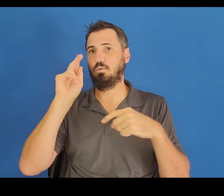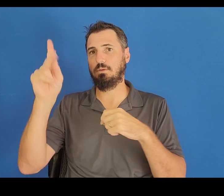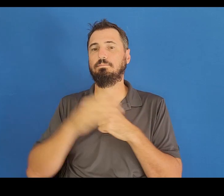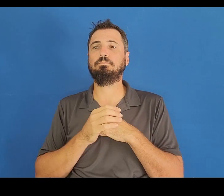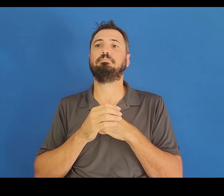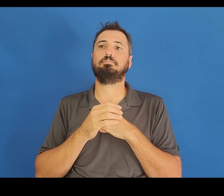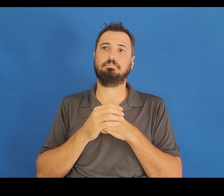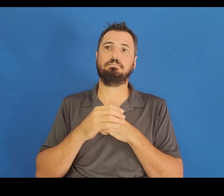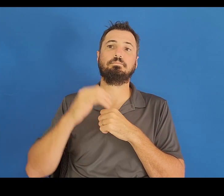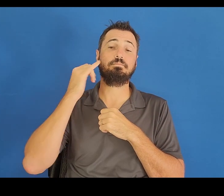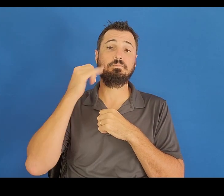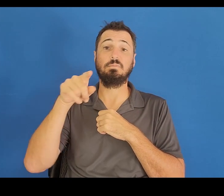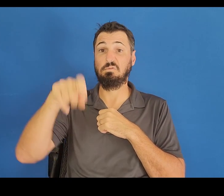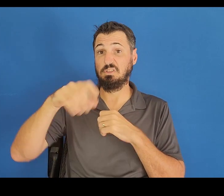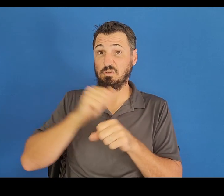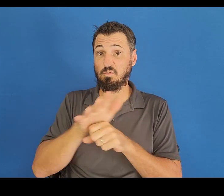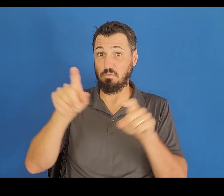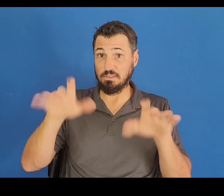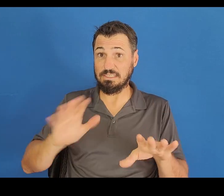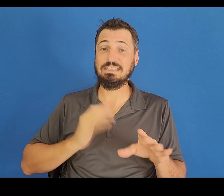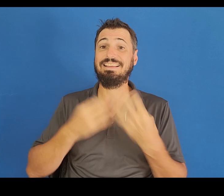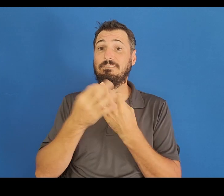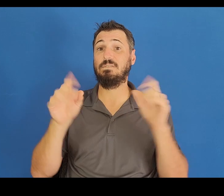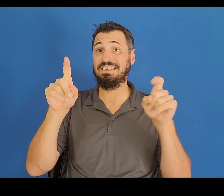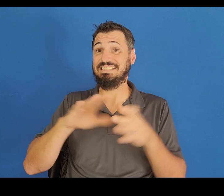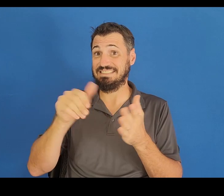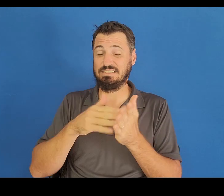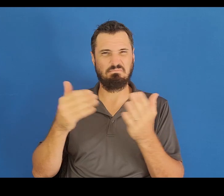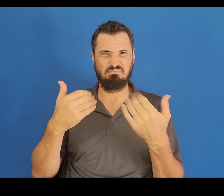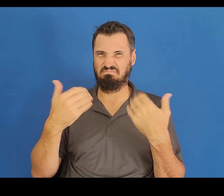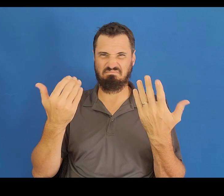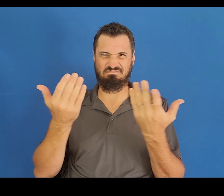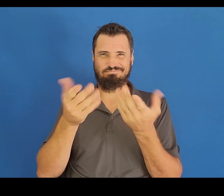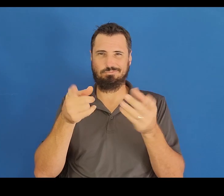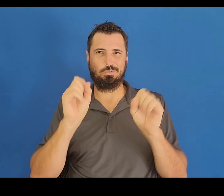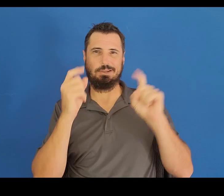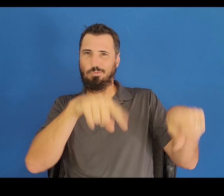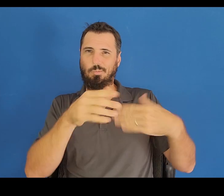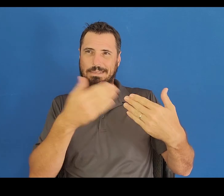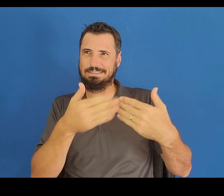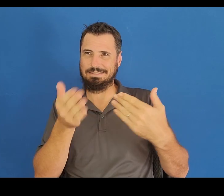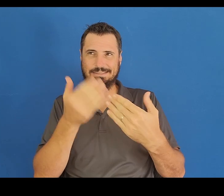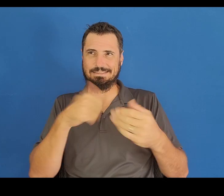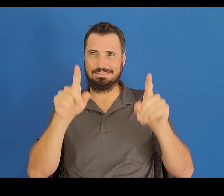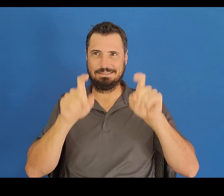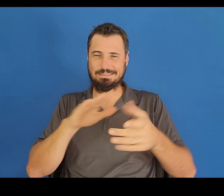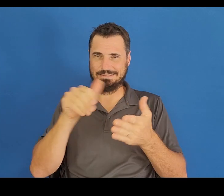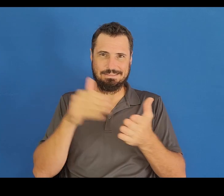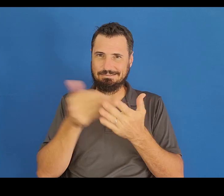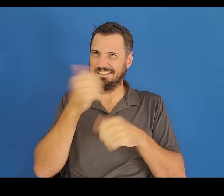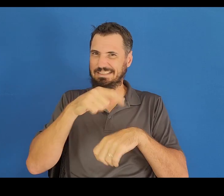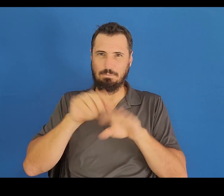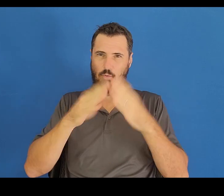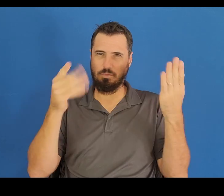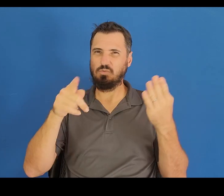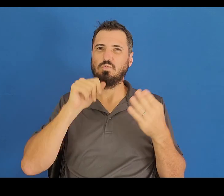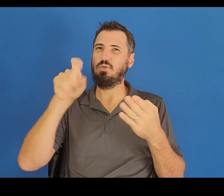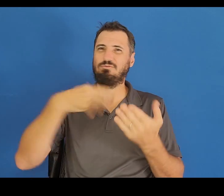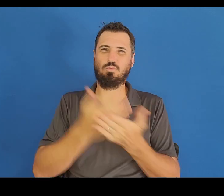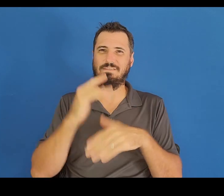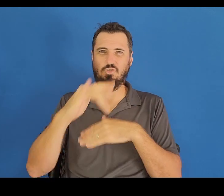If you need a covid test, our free testing centers have plenty of availability now. You can walk in any time they are open and you don’t need to get there early anymore